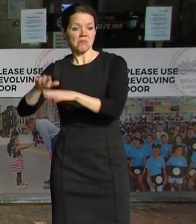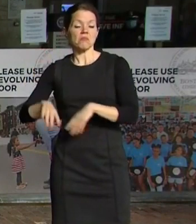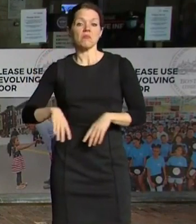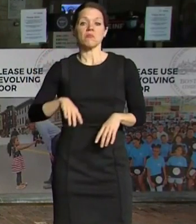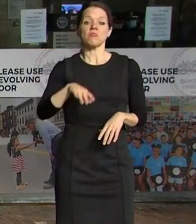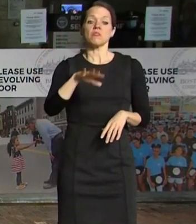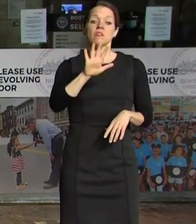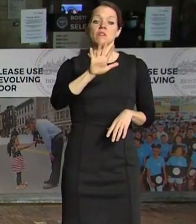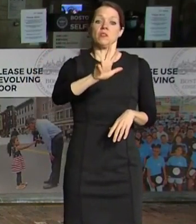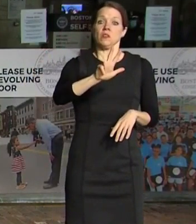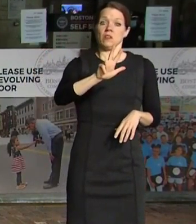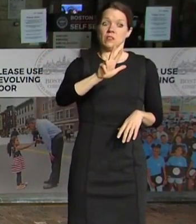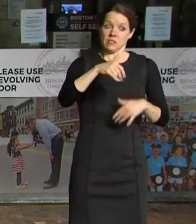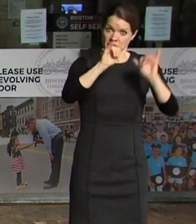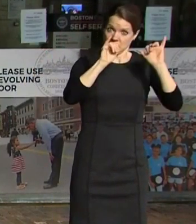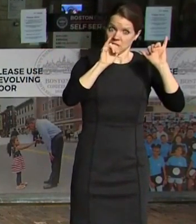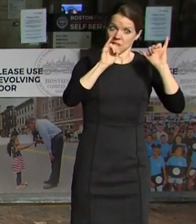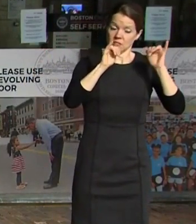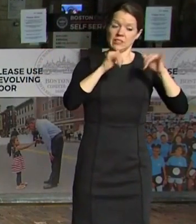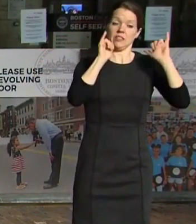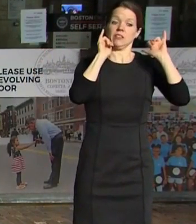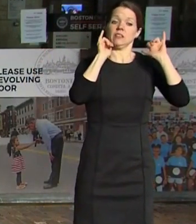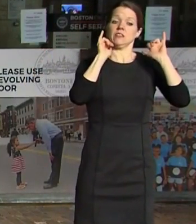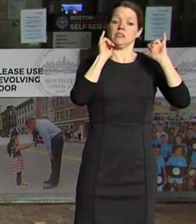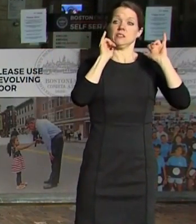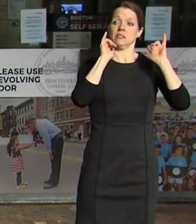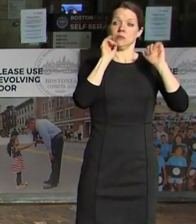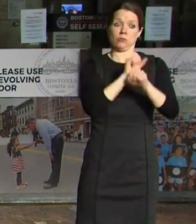CORONAVIRUS AND WE HAVE 53 WHO ARE STILL OUT.